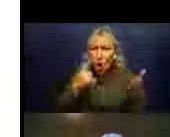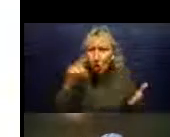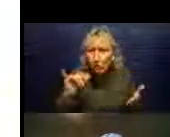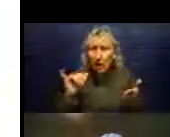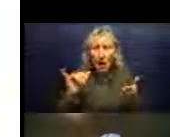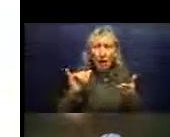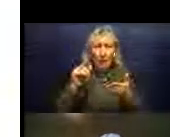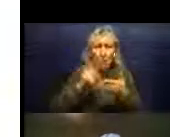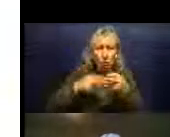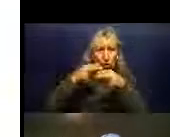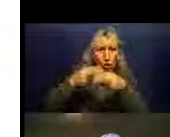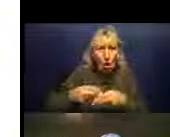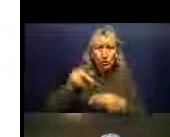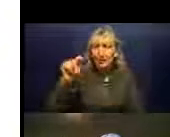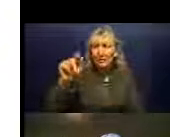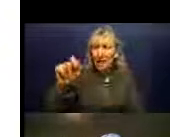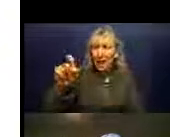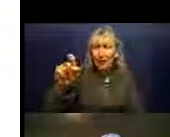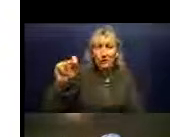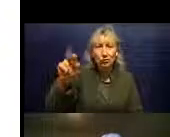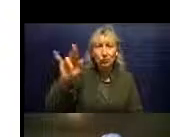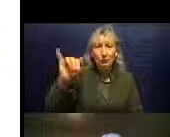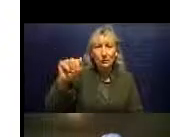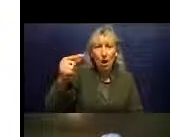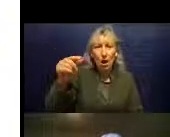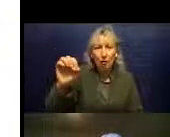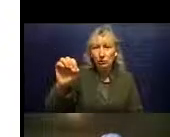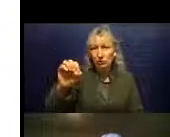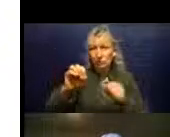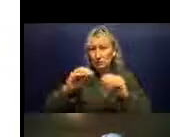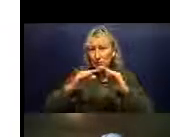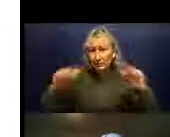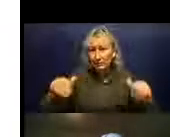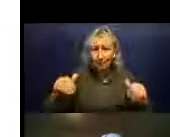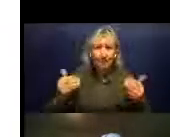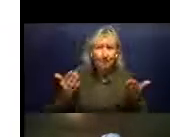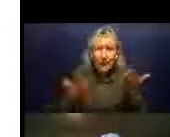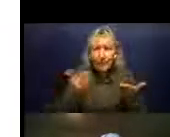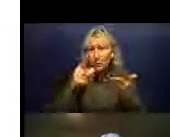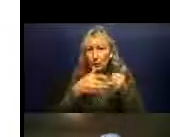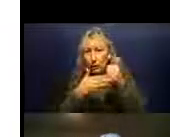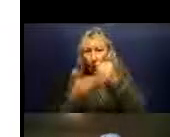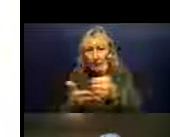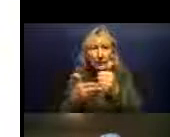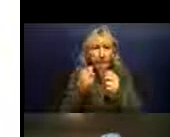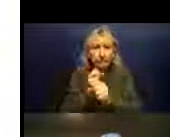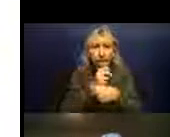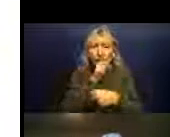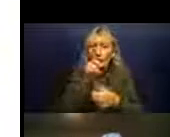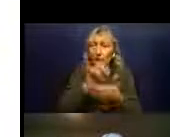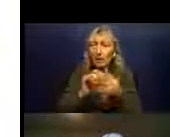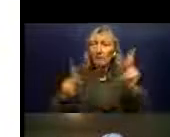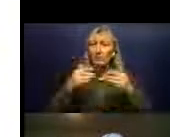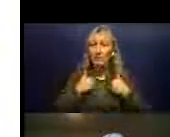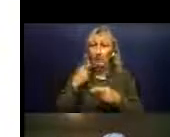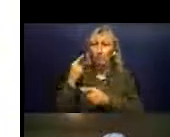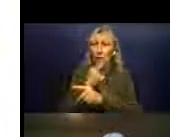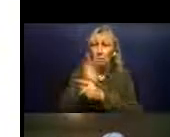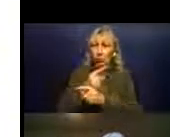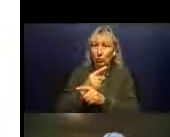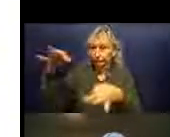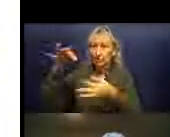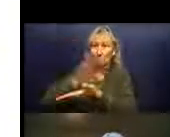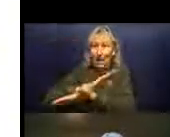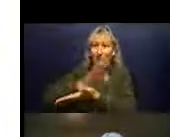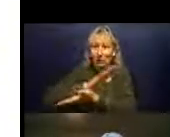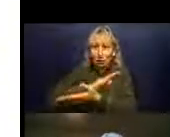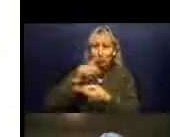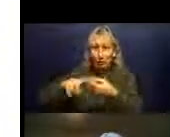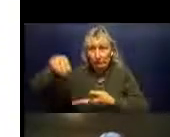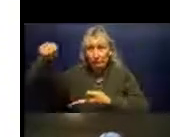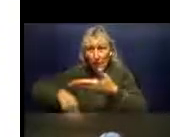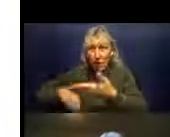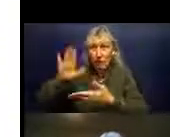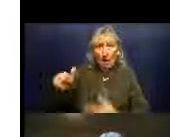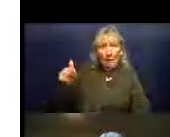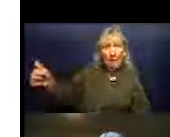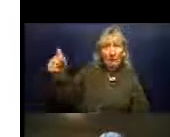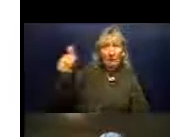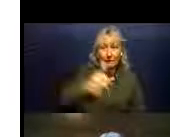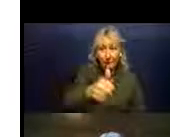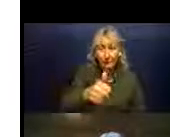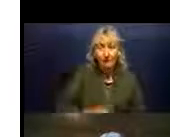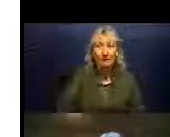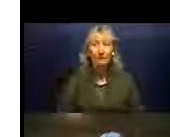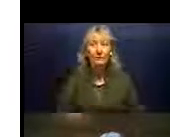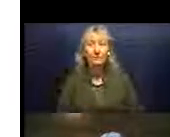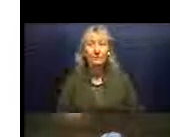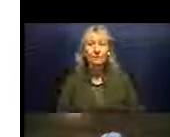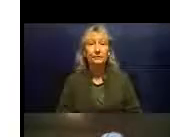But just trying to define terms. What is the text?